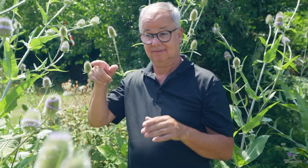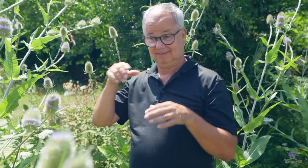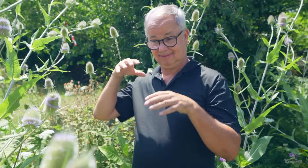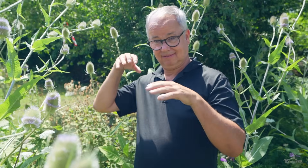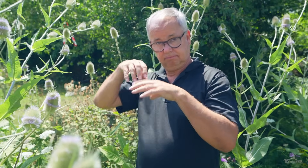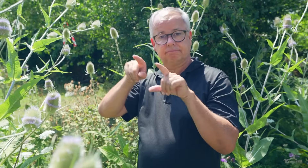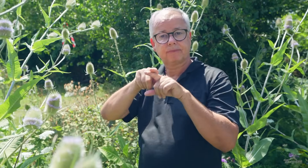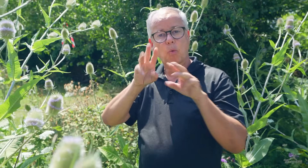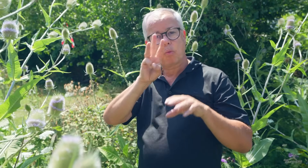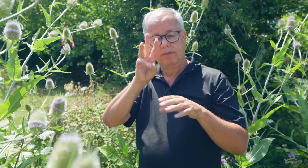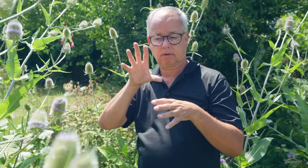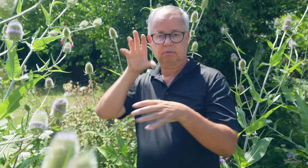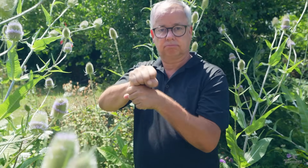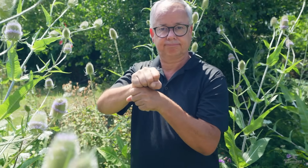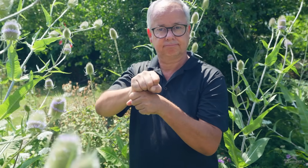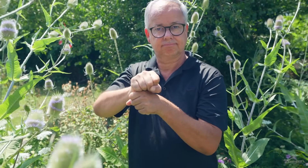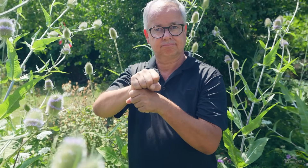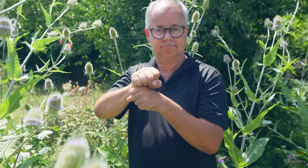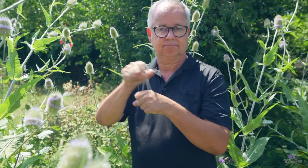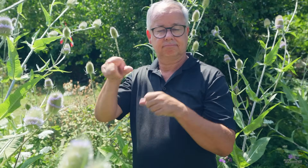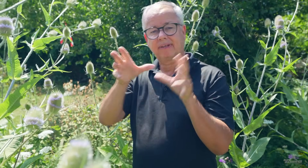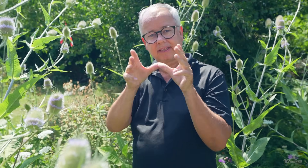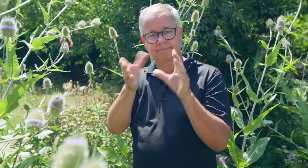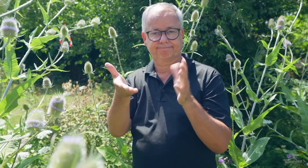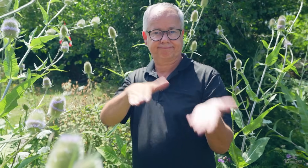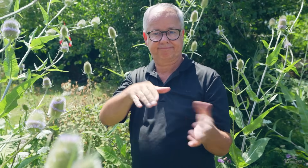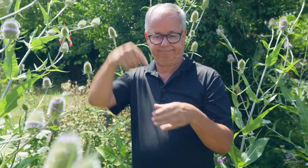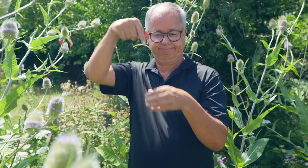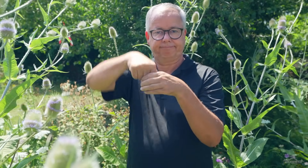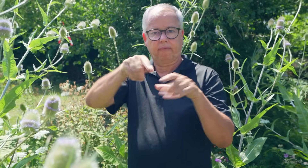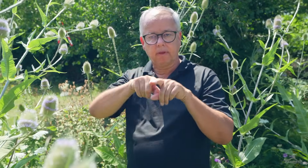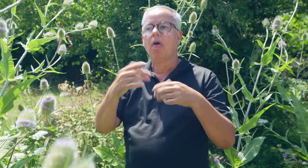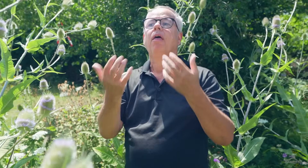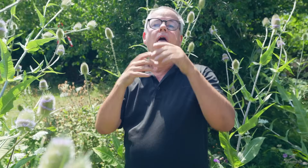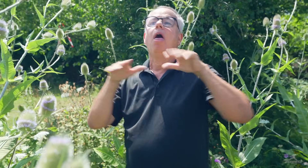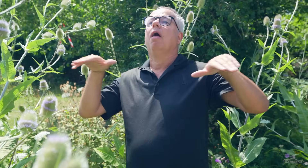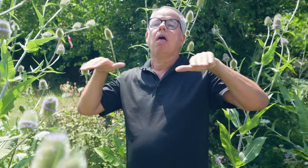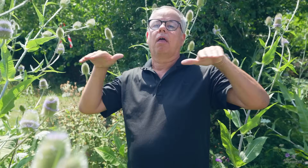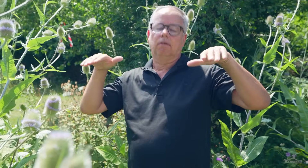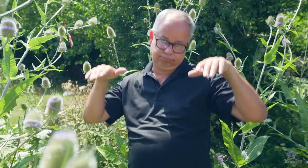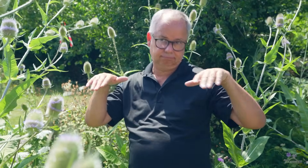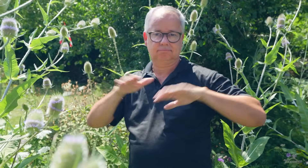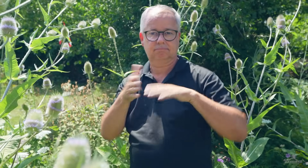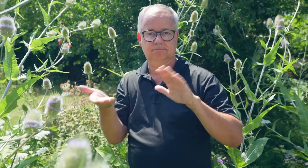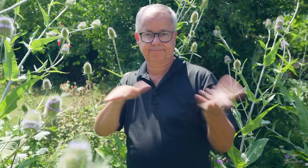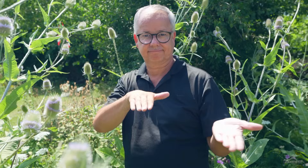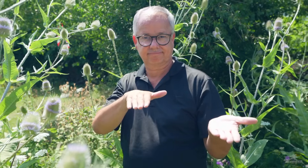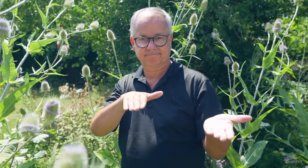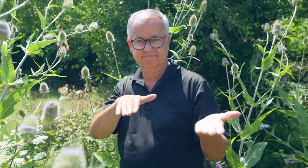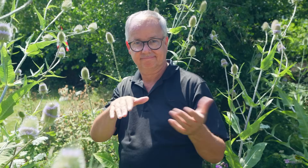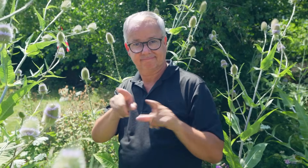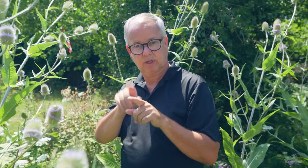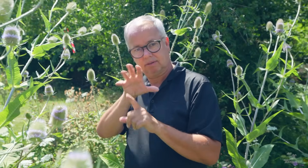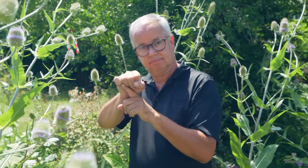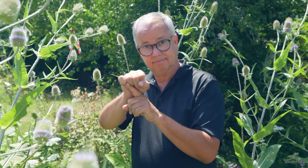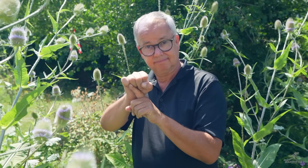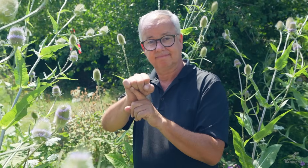Water can trap insects and they’ll die trying to escape.